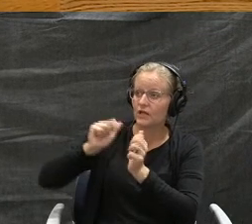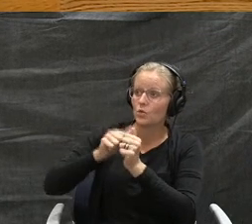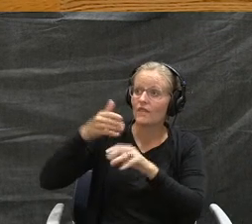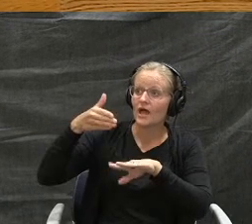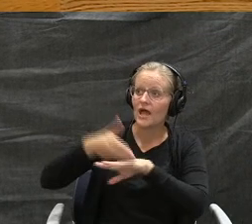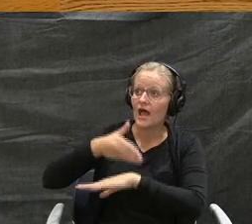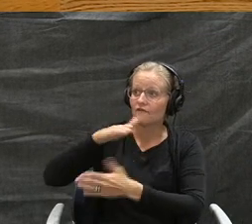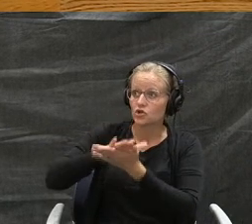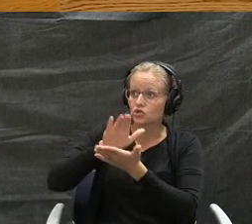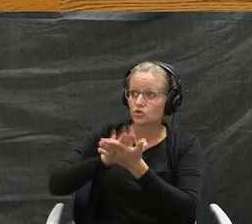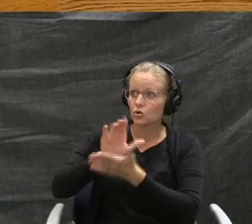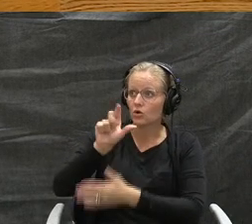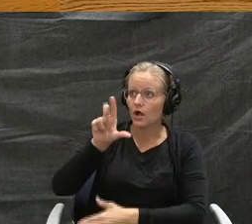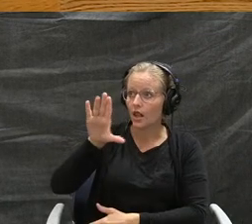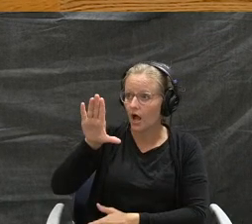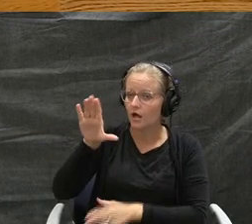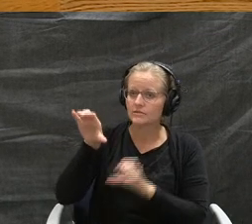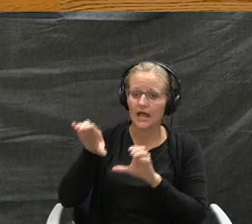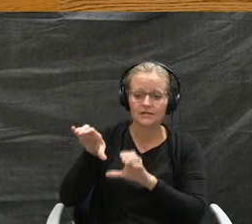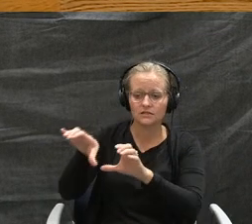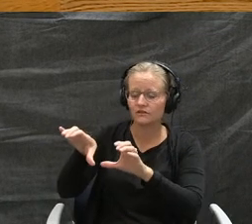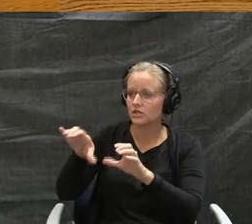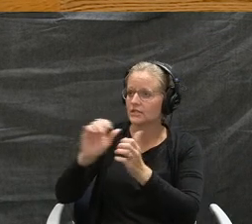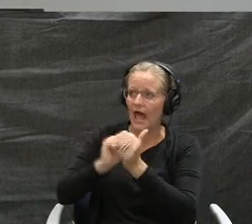school clubs, activities, athletics at the high school